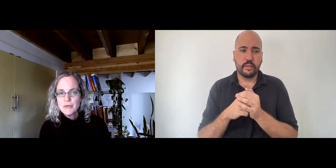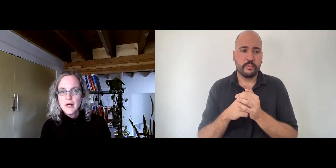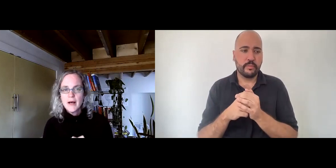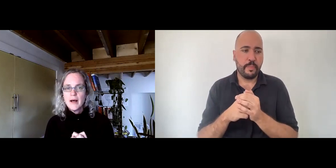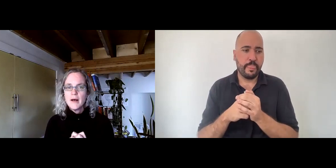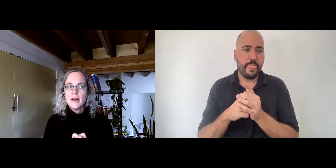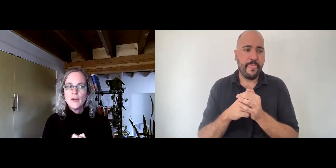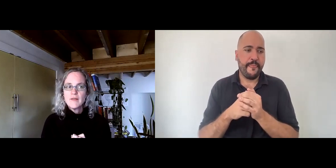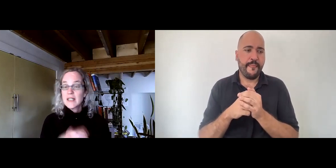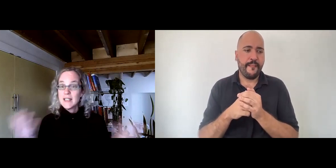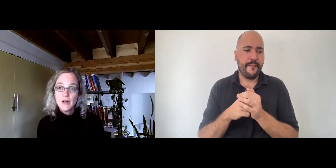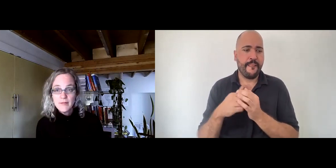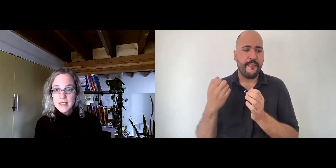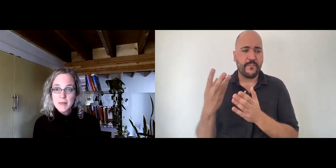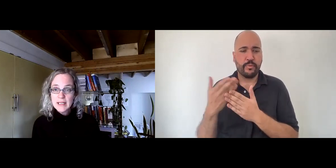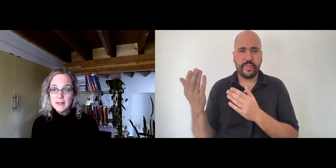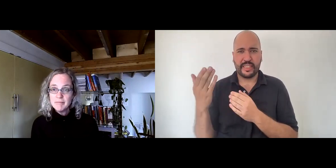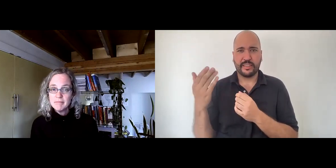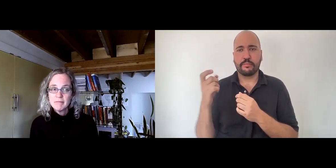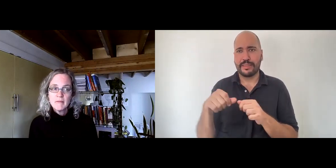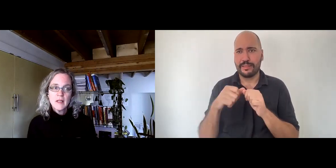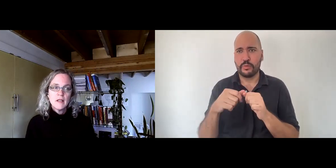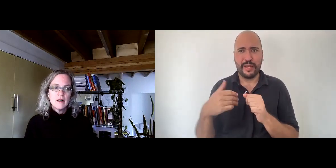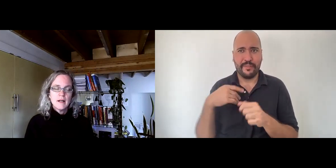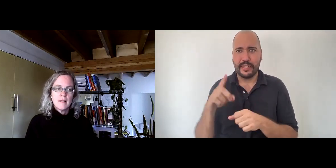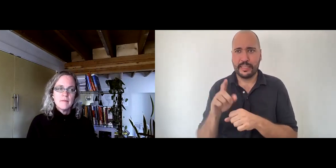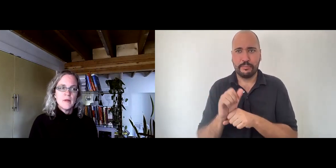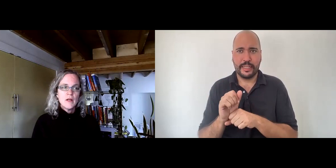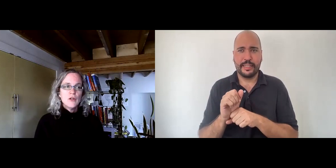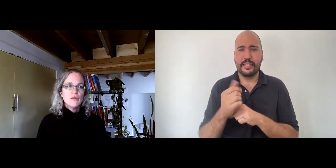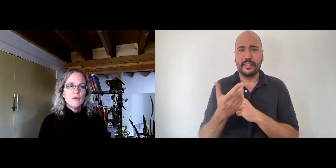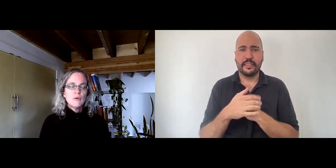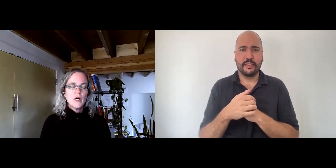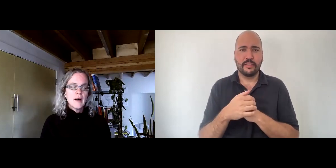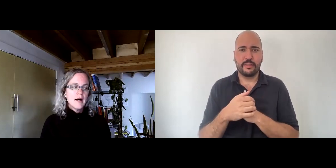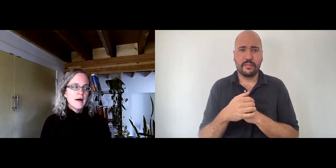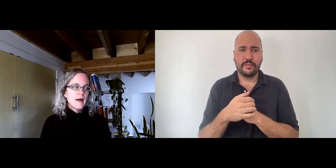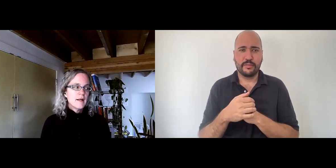You have to continue and have a disability. You choose this rule.